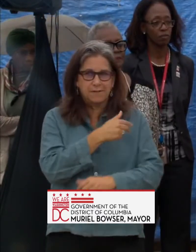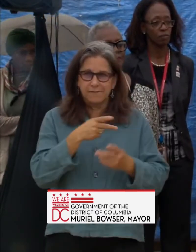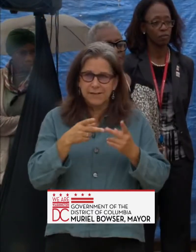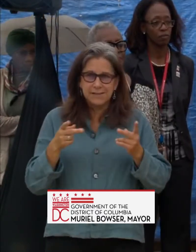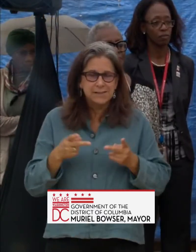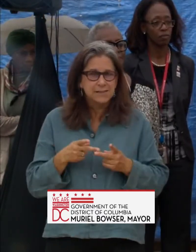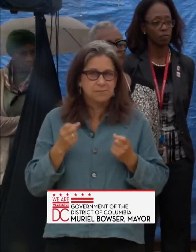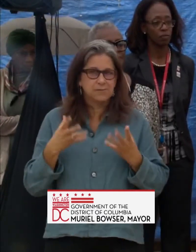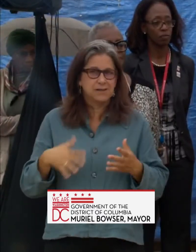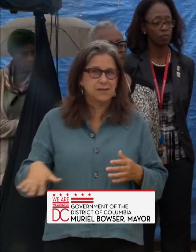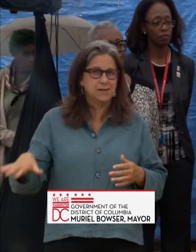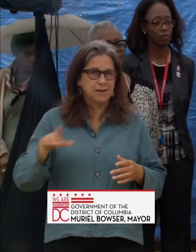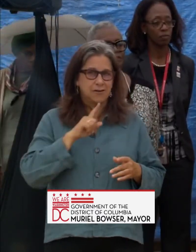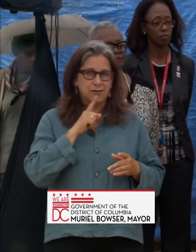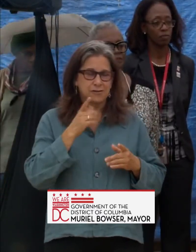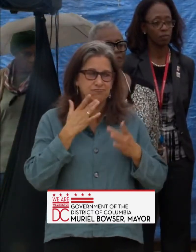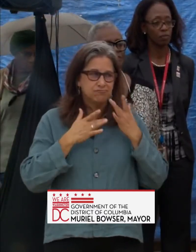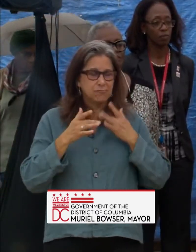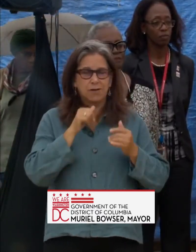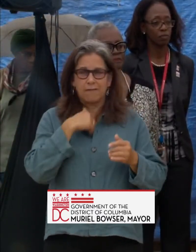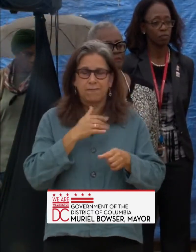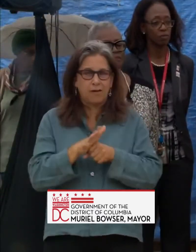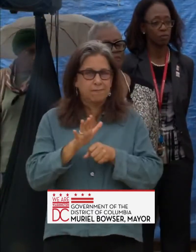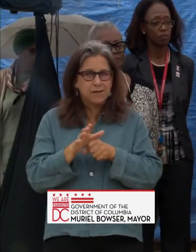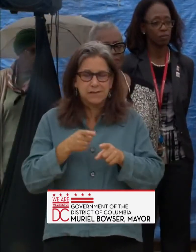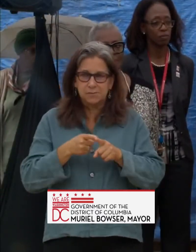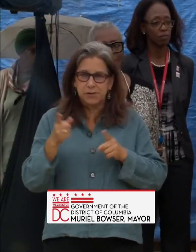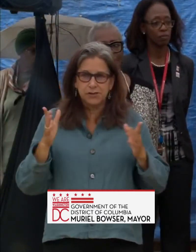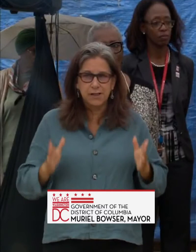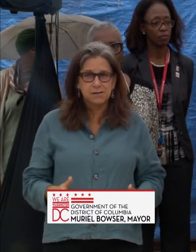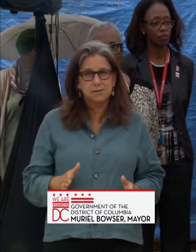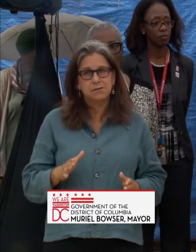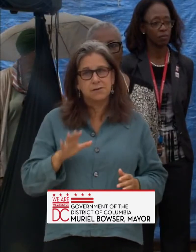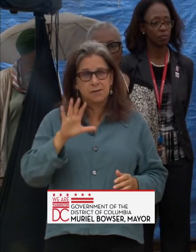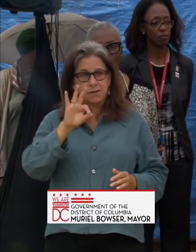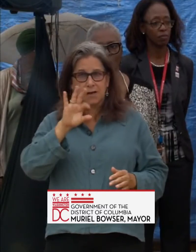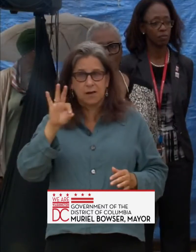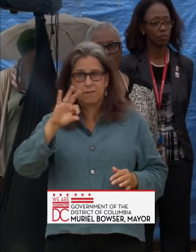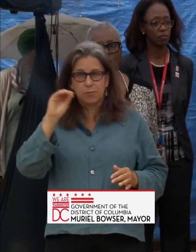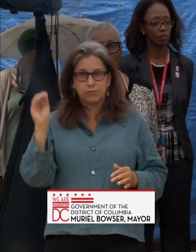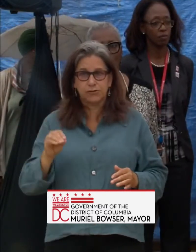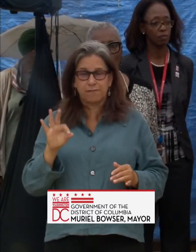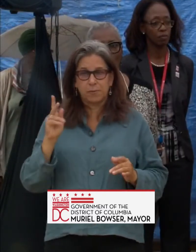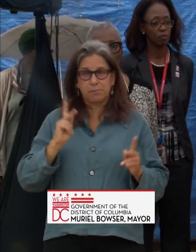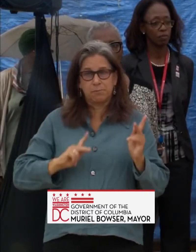AND IN A CITY WHERE 99% OF THE PEOPLE ARE INSURED, WE KNOW THAT